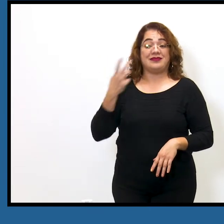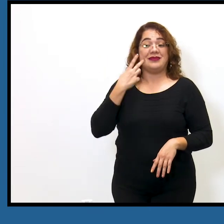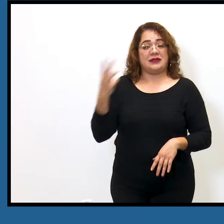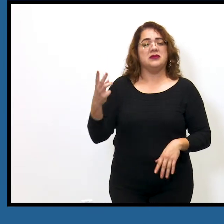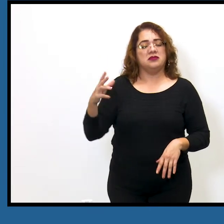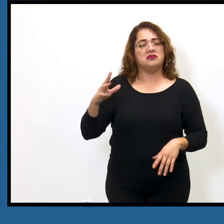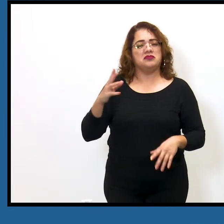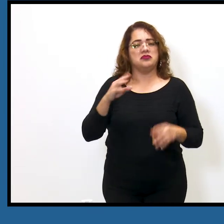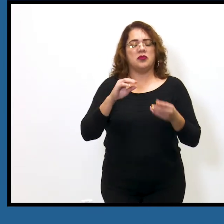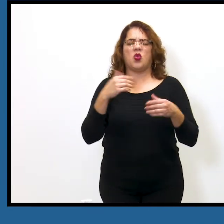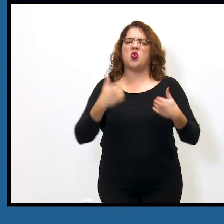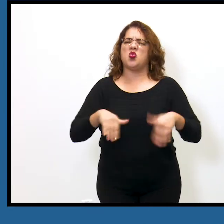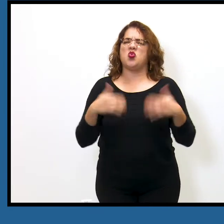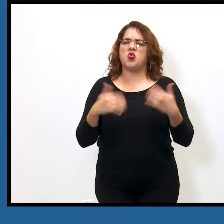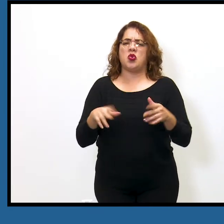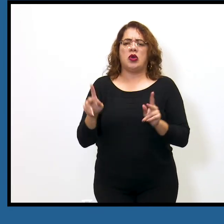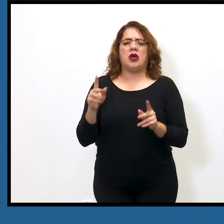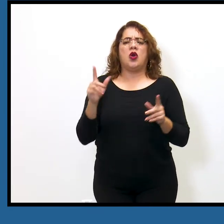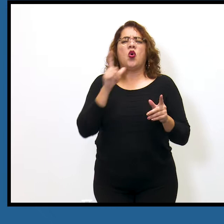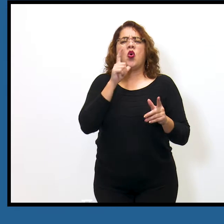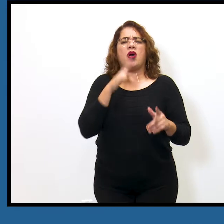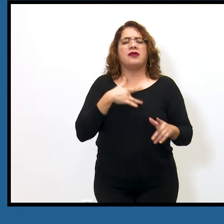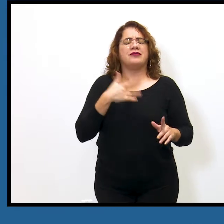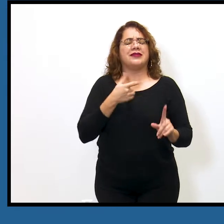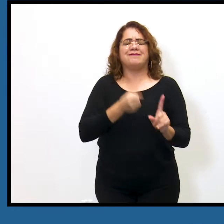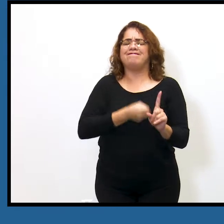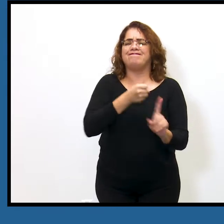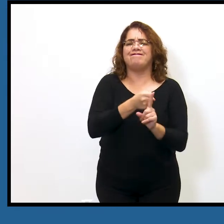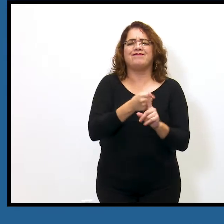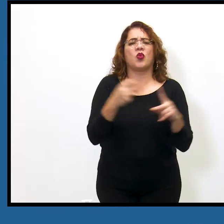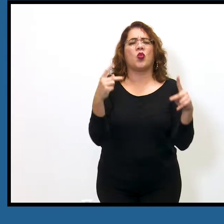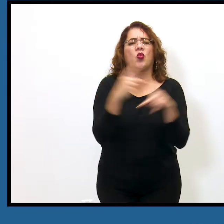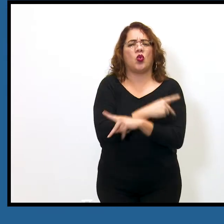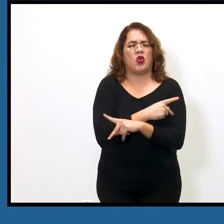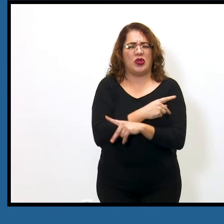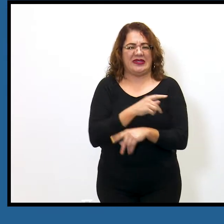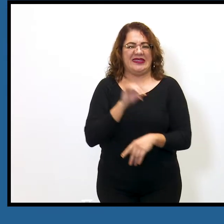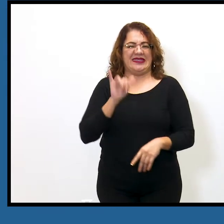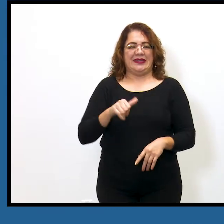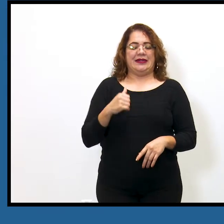feeling the worst of COVID-19 and we know that hospitalizations increase and begin to increase